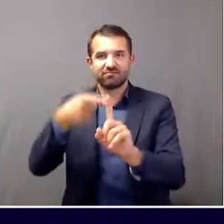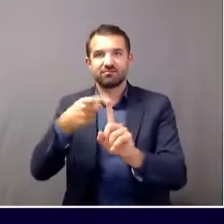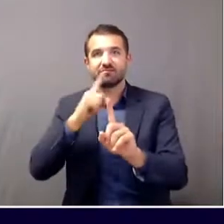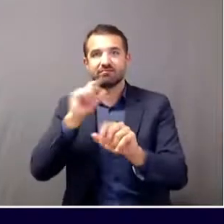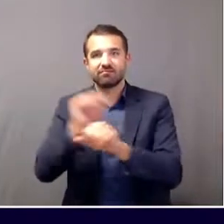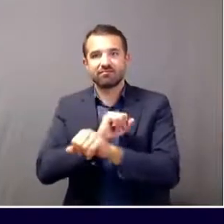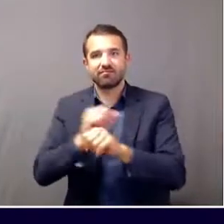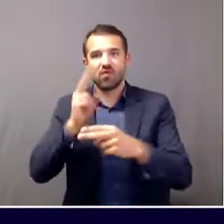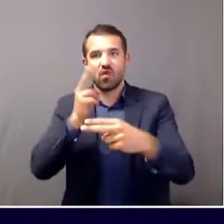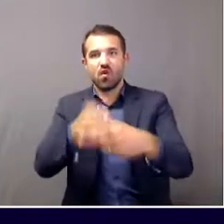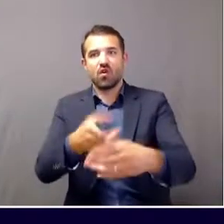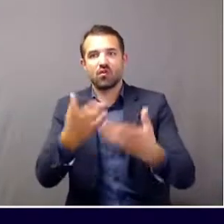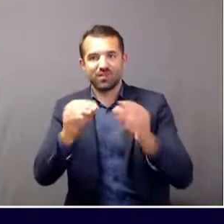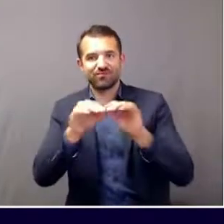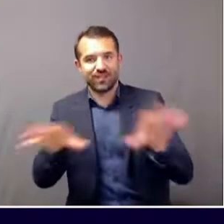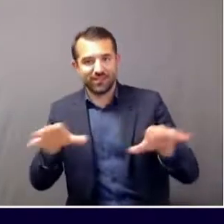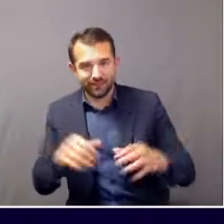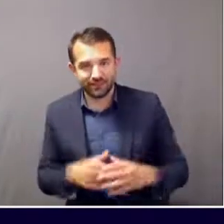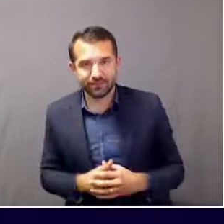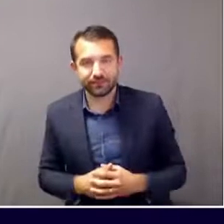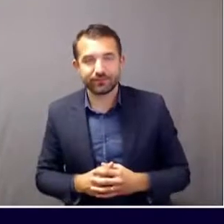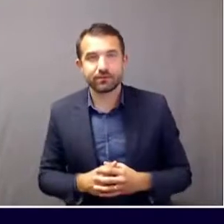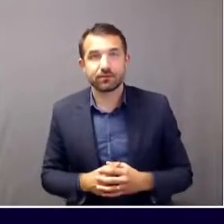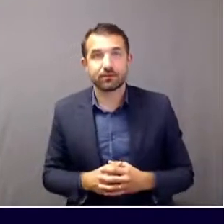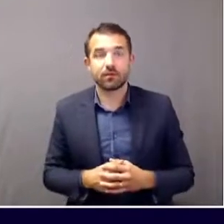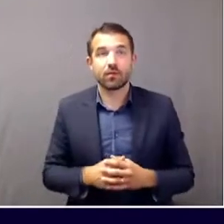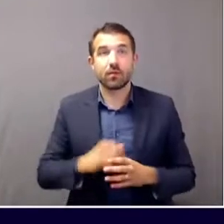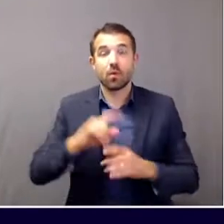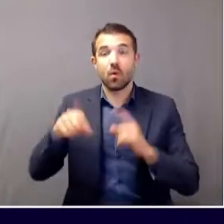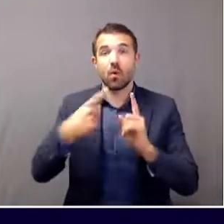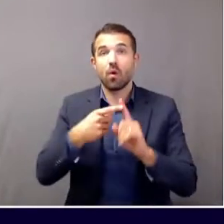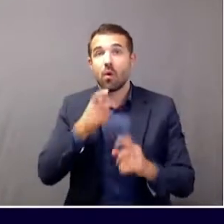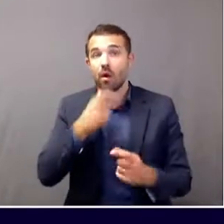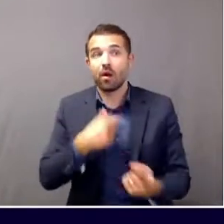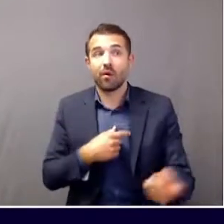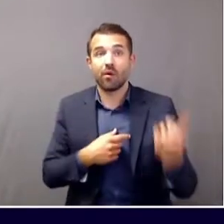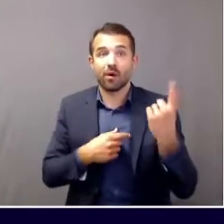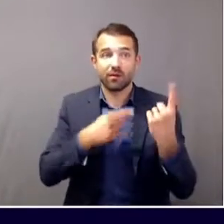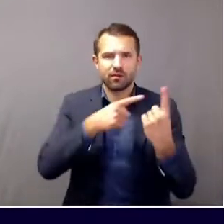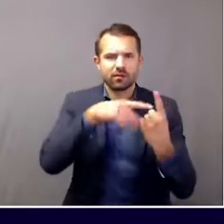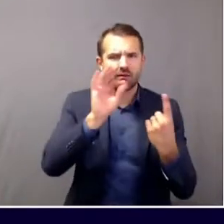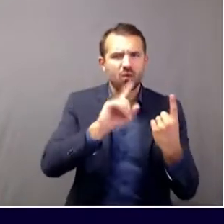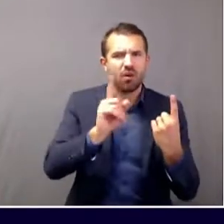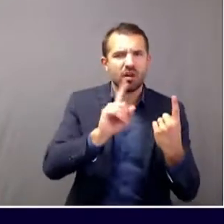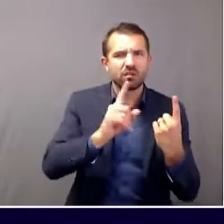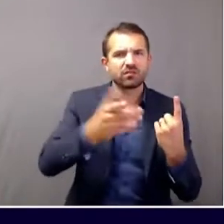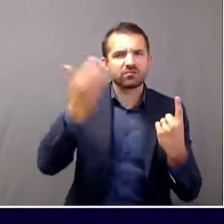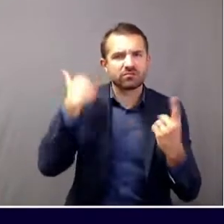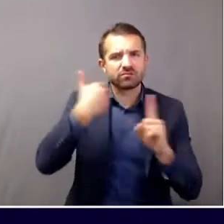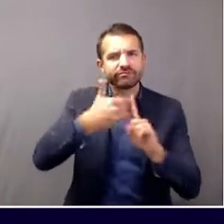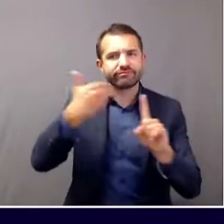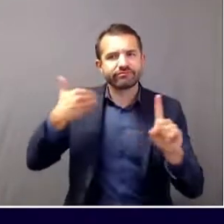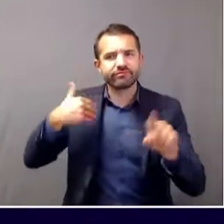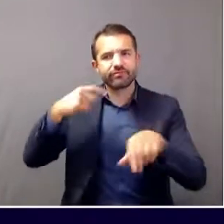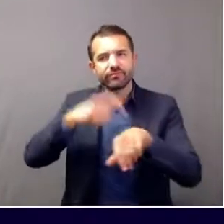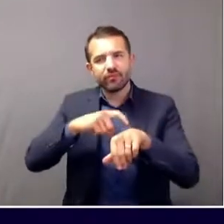reported being at location acts and greater associate them with